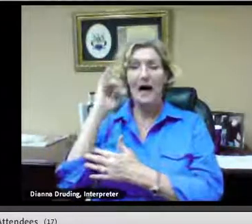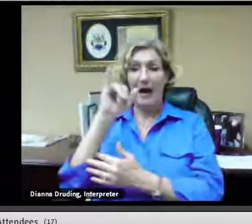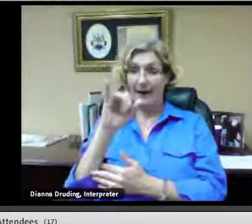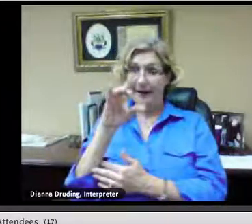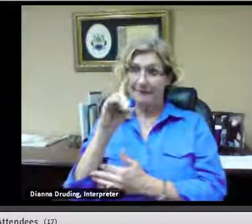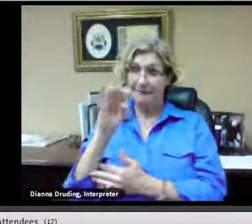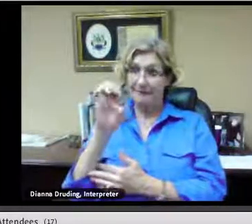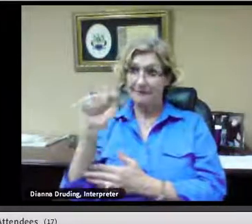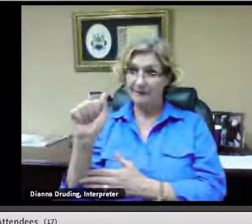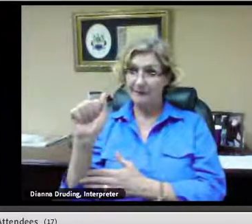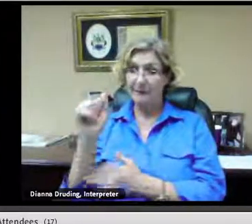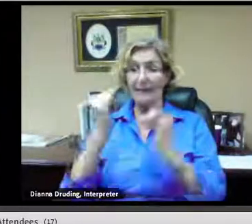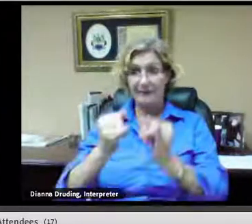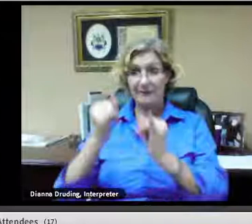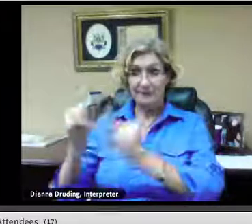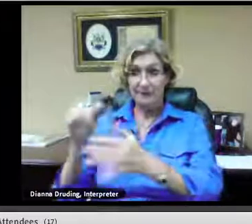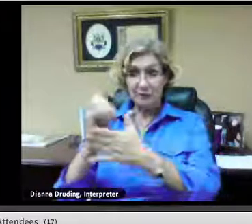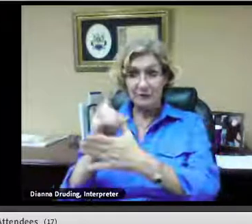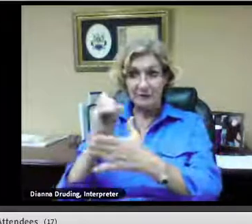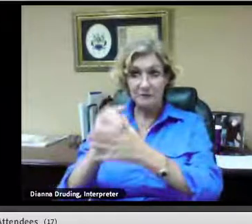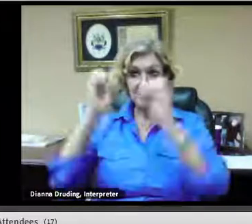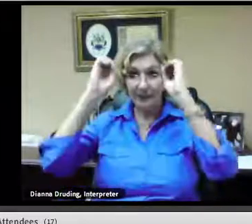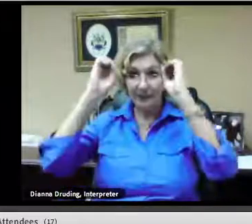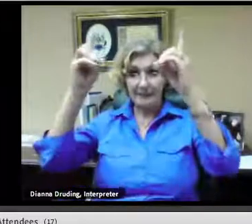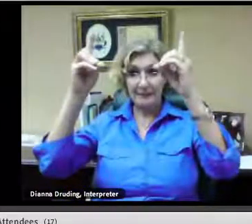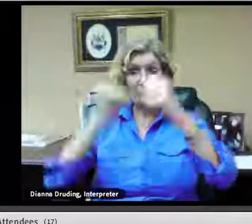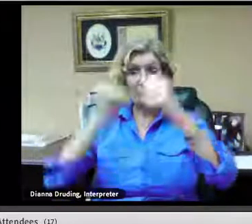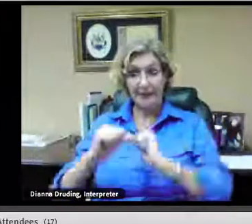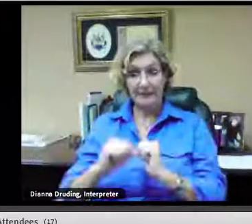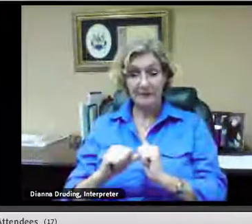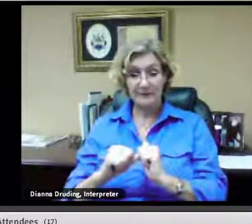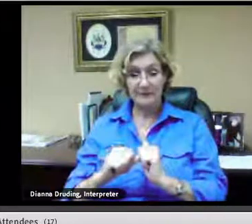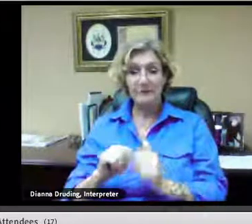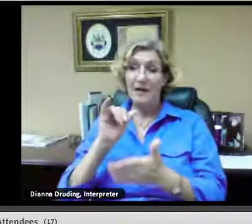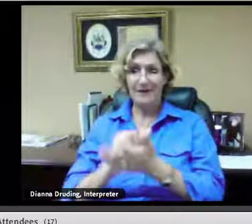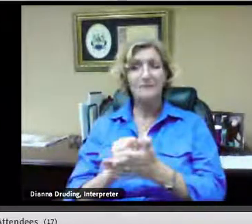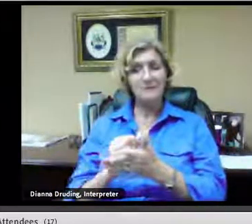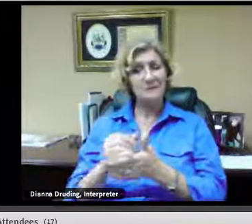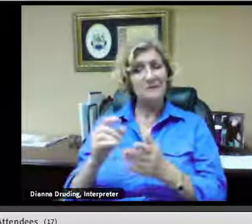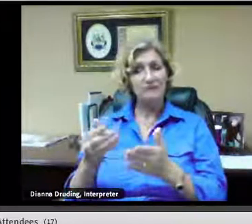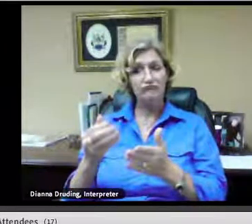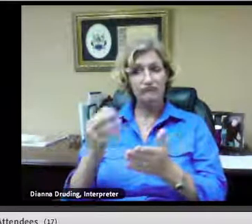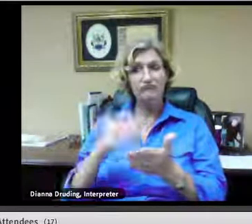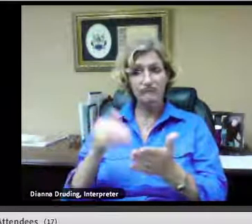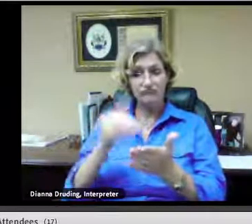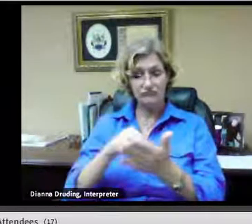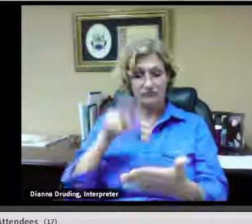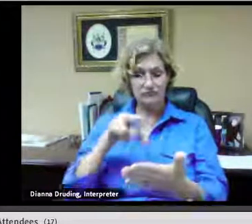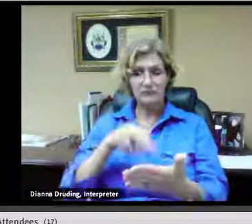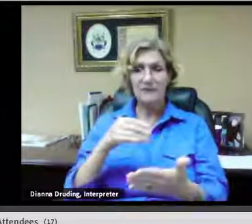has been revised many times over the years, and so I think that, you know, there's a lot of fear out there right now